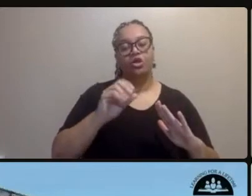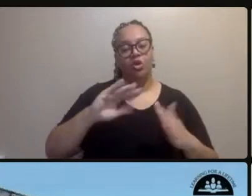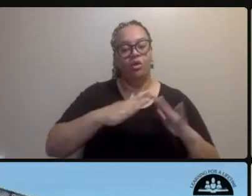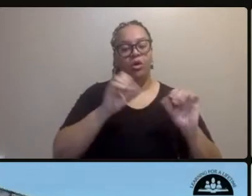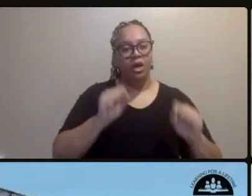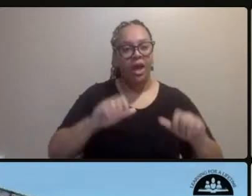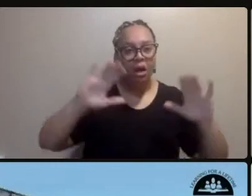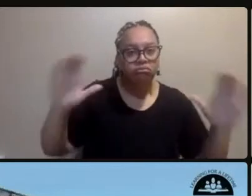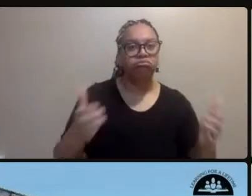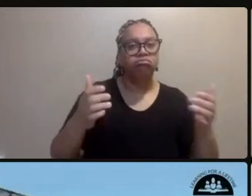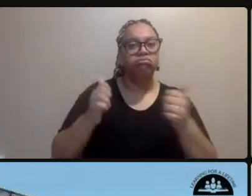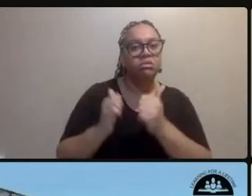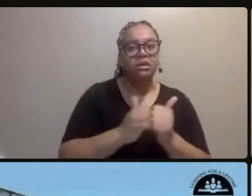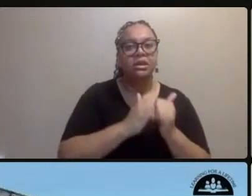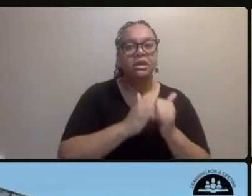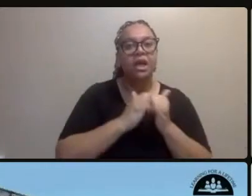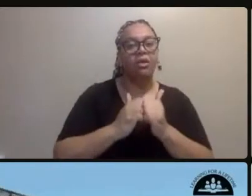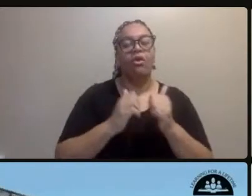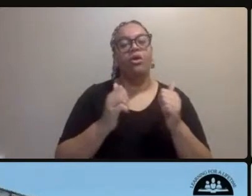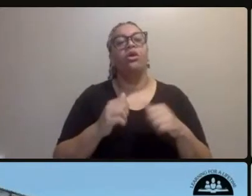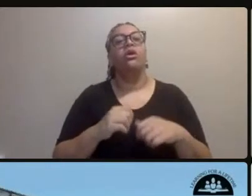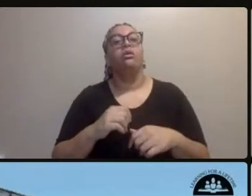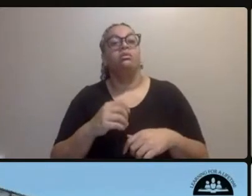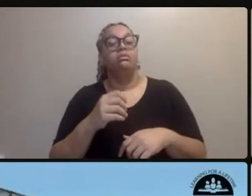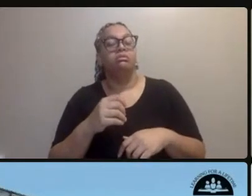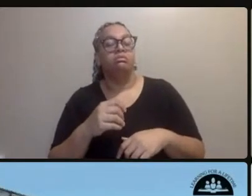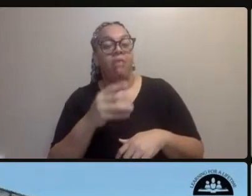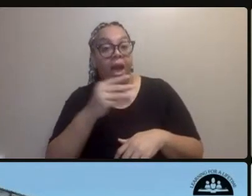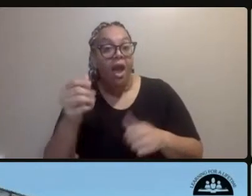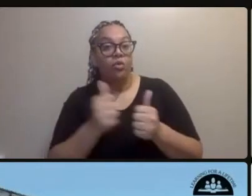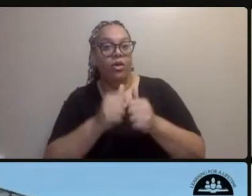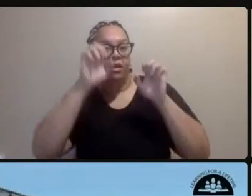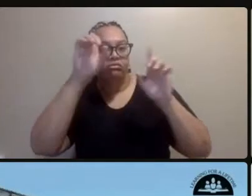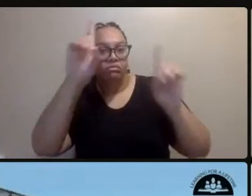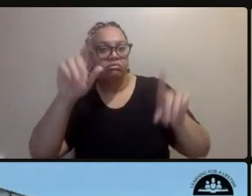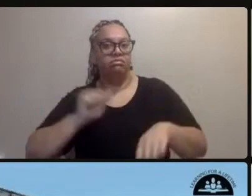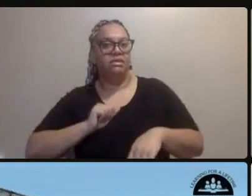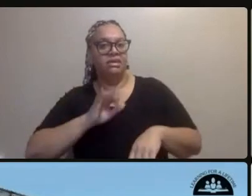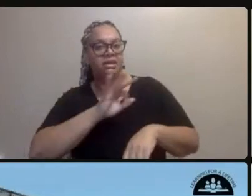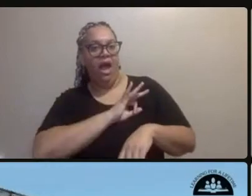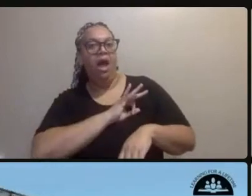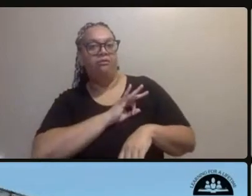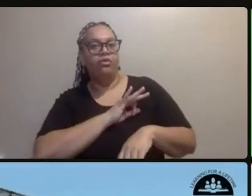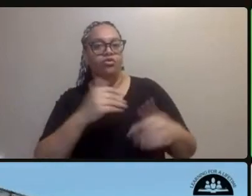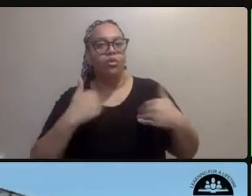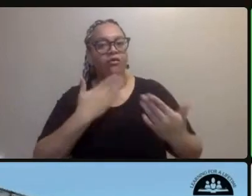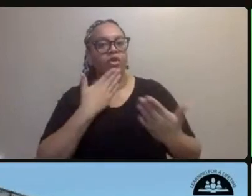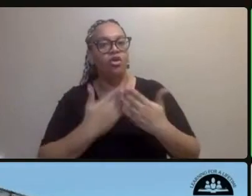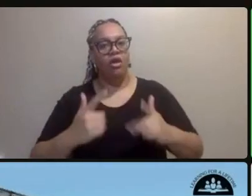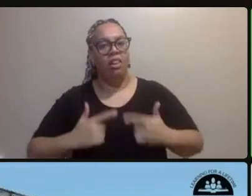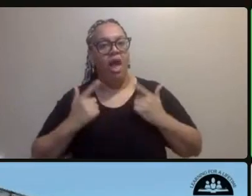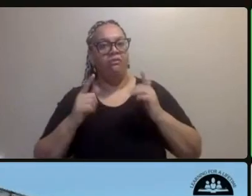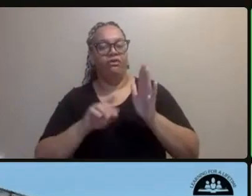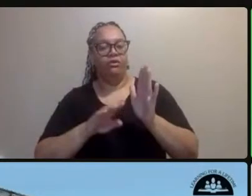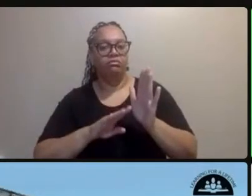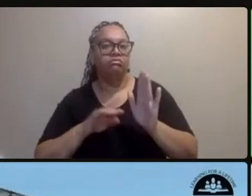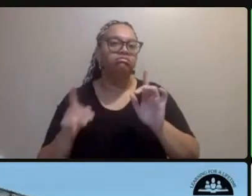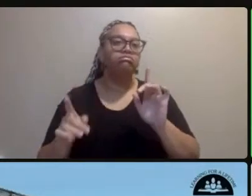OF OUR COMMUNITY SO THAT COMMUNITIES CAN COME TOGETHER